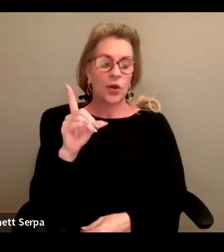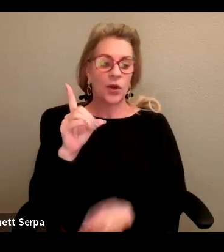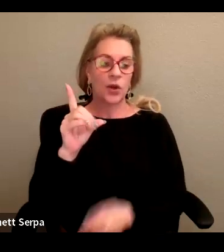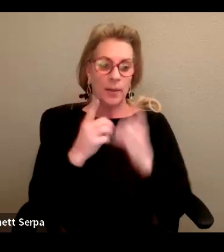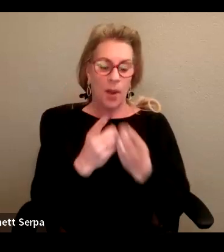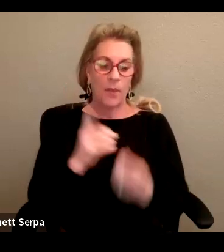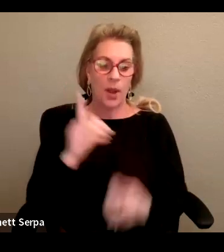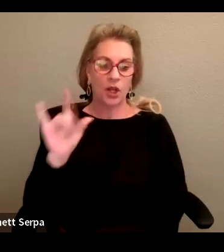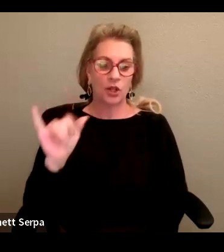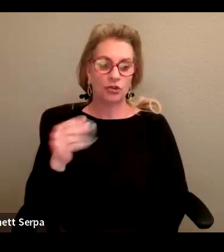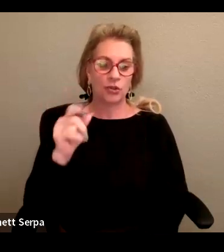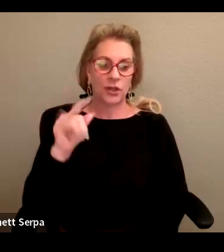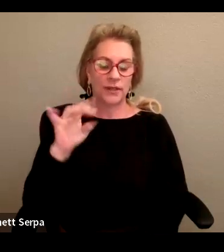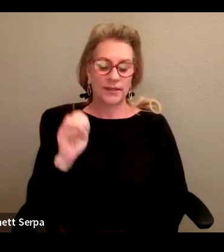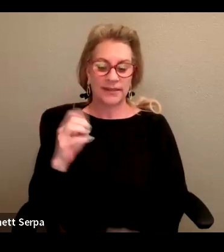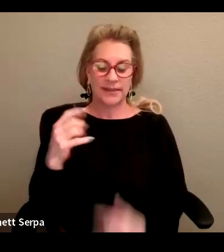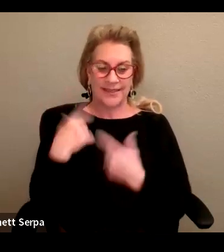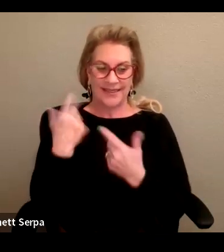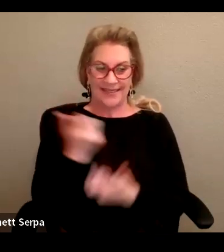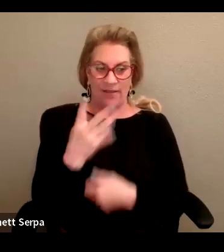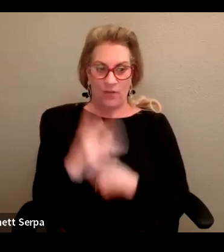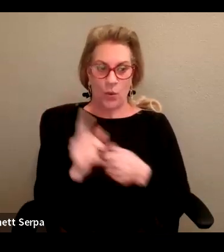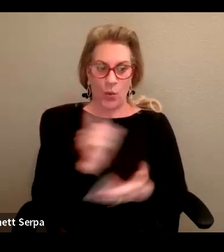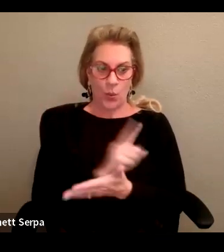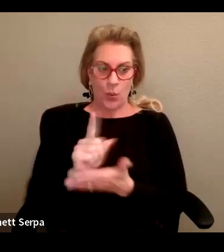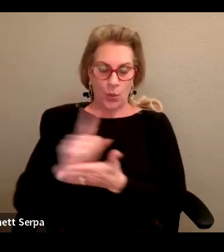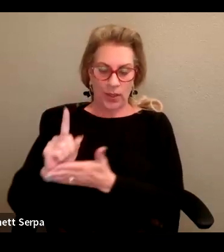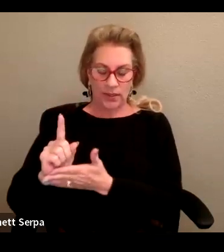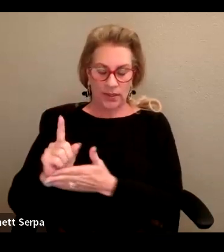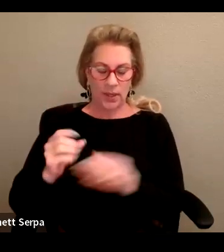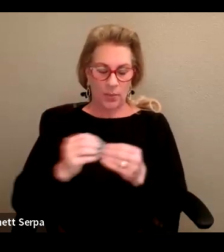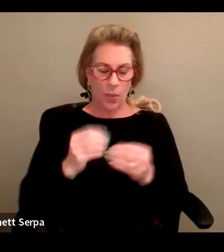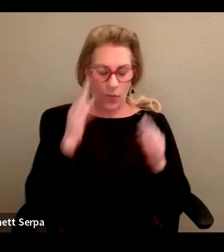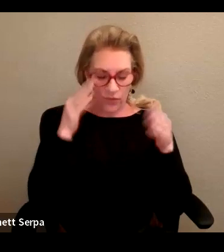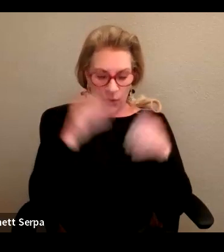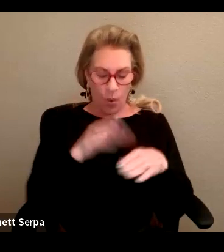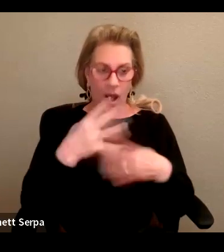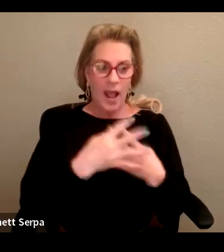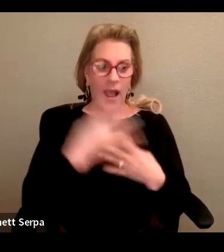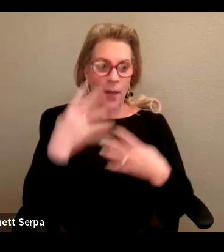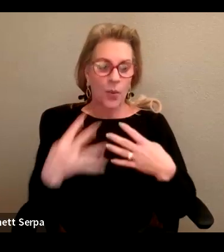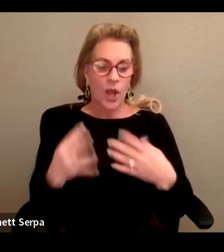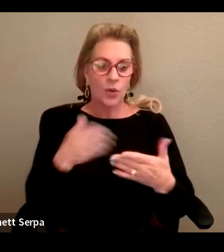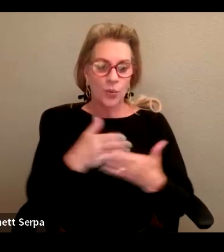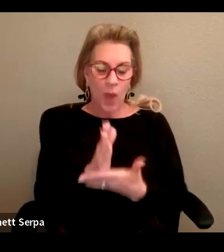over the last several weeks one is focused more broadly on immigrant rights and protections under